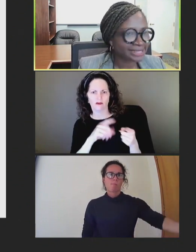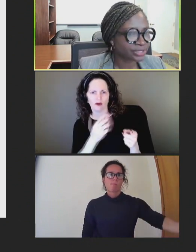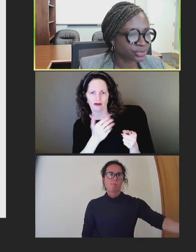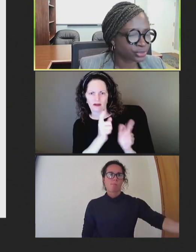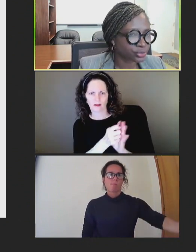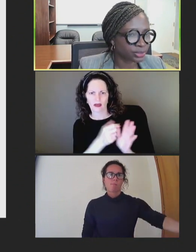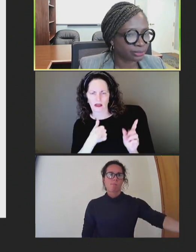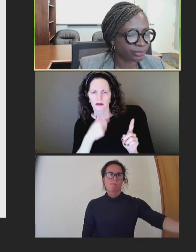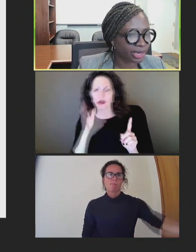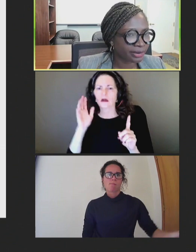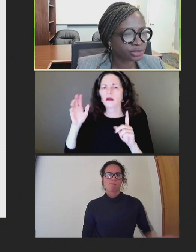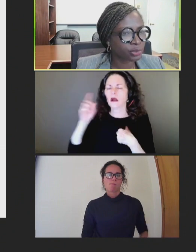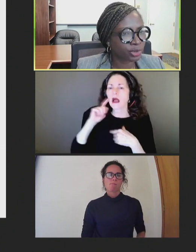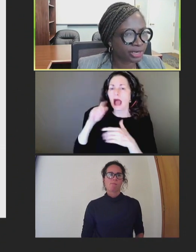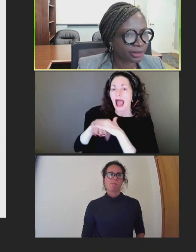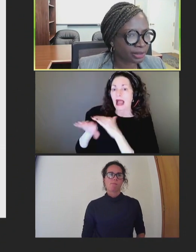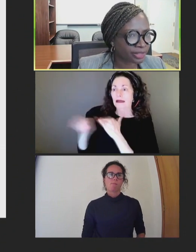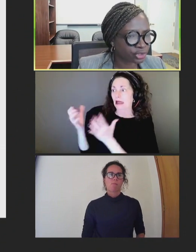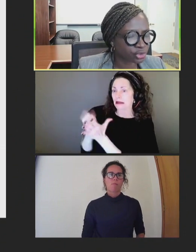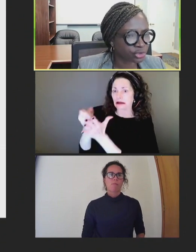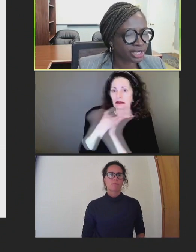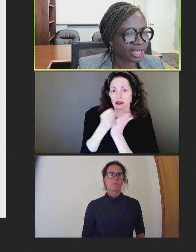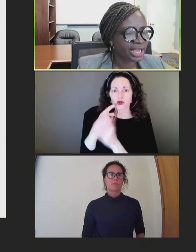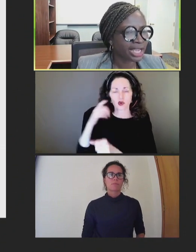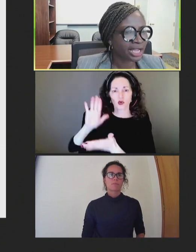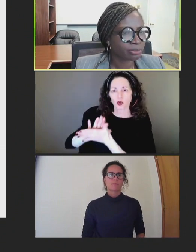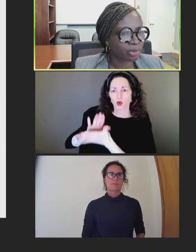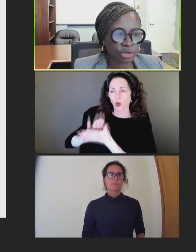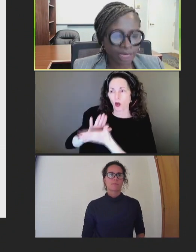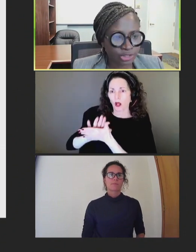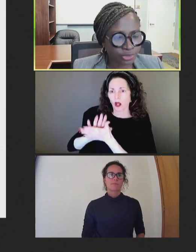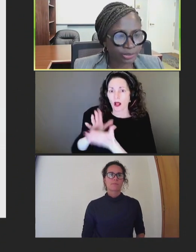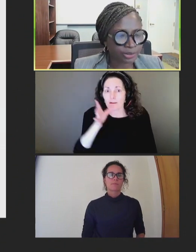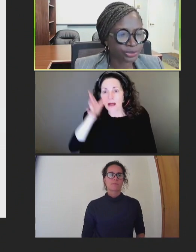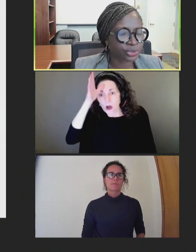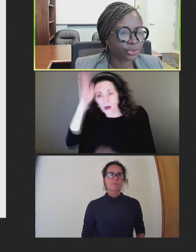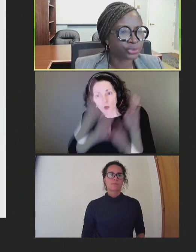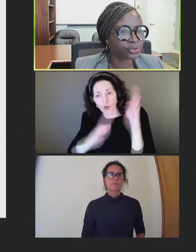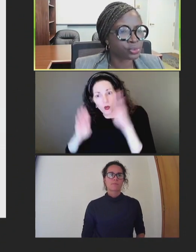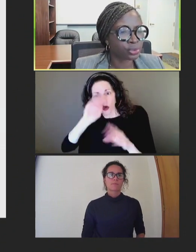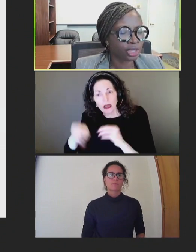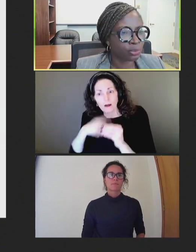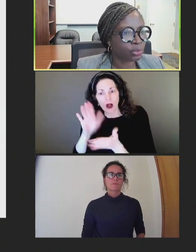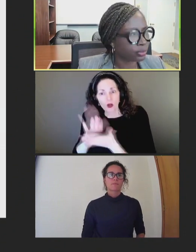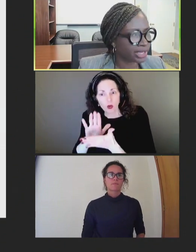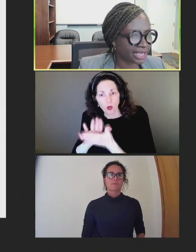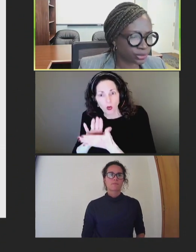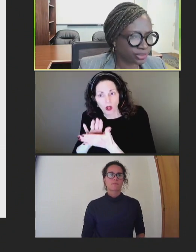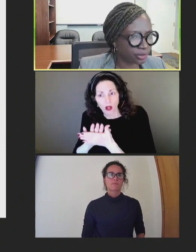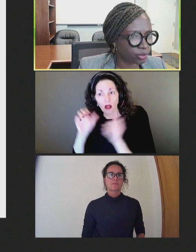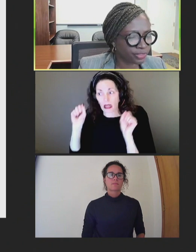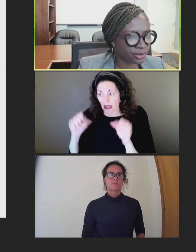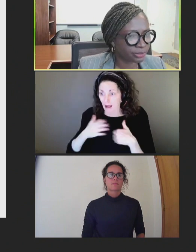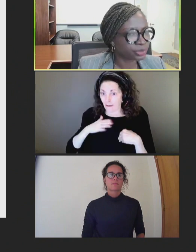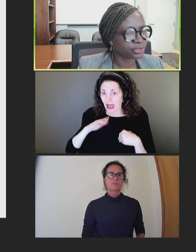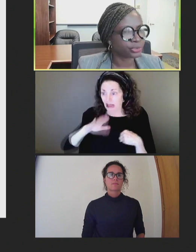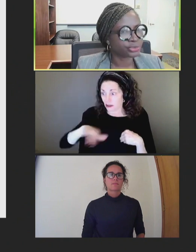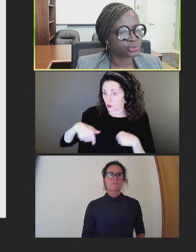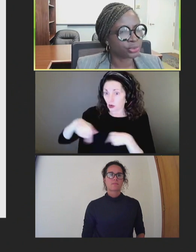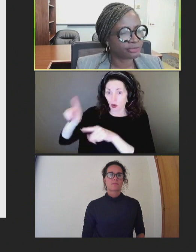Access to schooling, parents were worried about their children. "Will my children be able to go to school? What will I do with them if they're not able to go to school? If